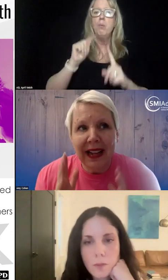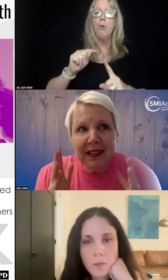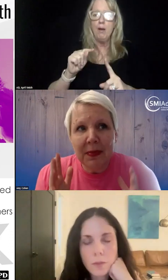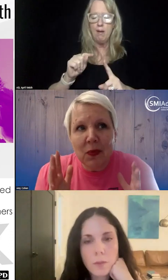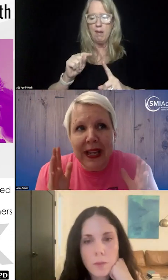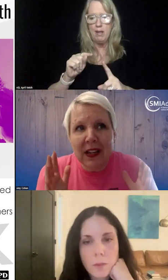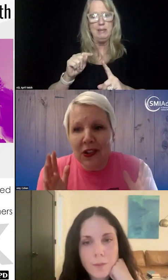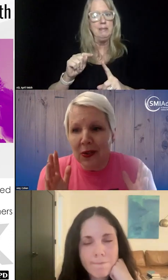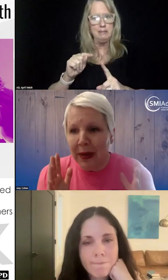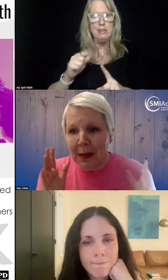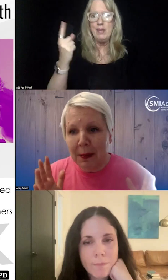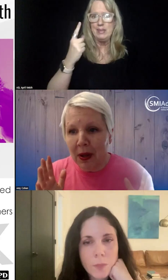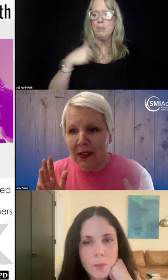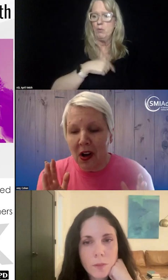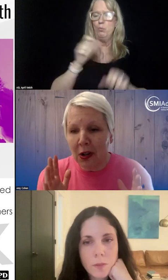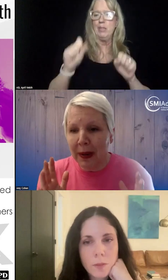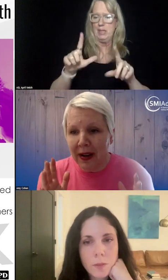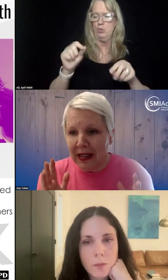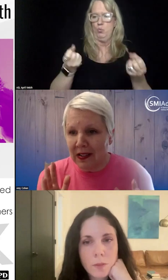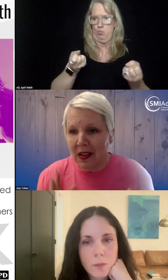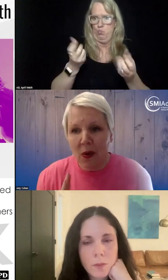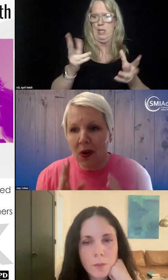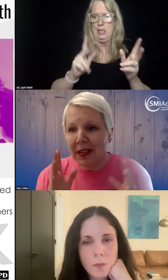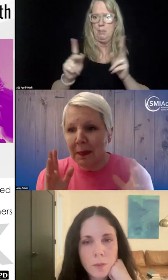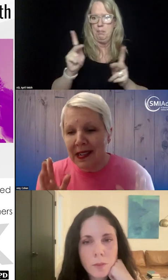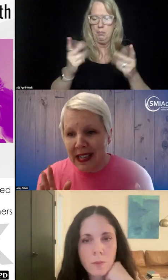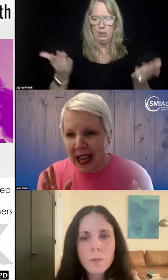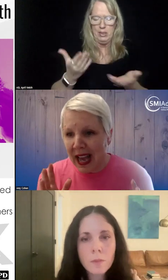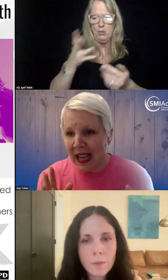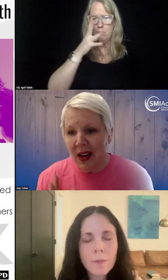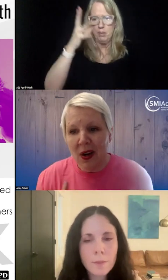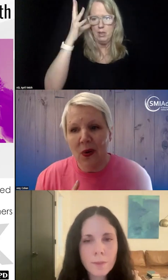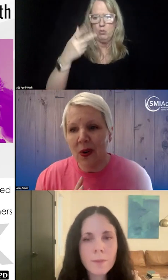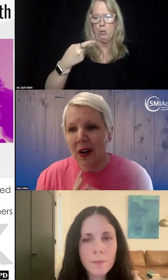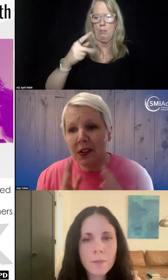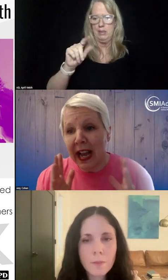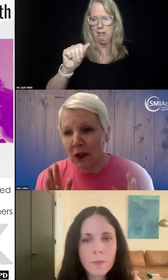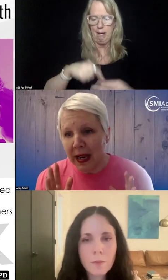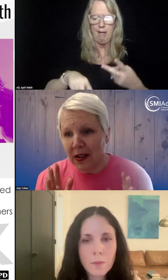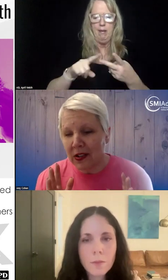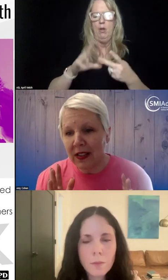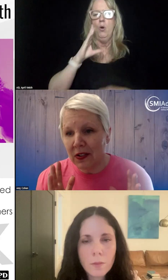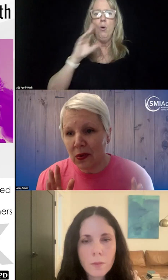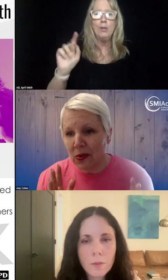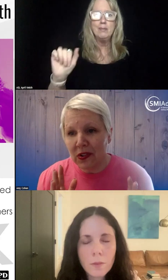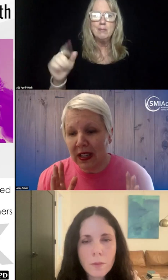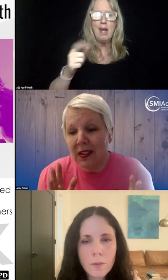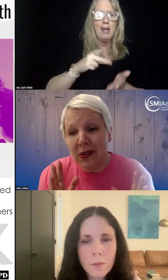THAT IS SOMETHING THAT WE CAN DO. MANY OF US ARE PARENTS OR ON THE PTA OR TAXPAYERS AND THE SCHOOL